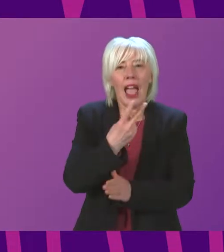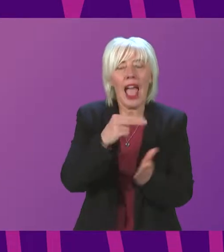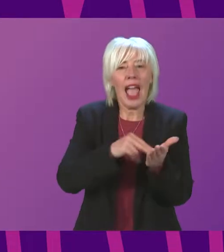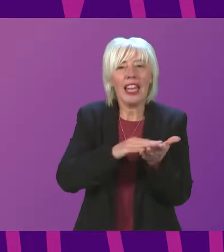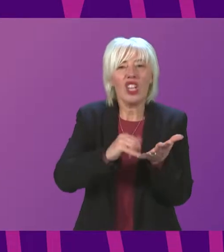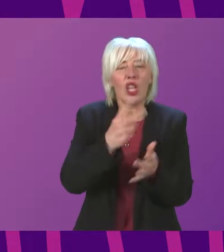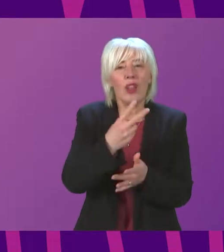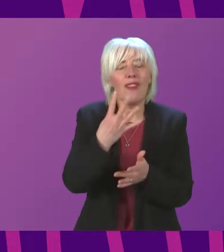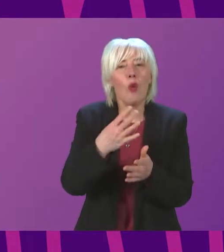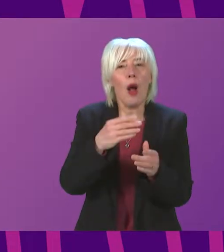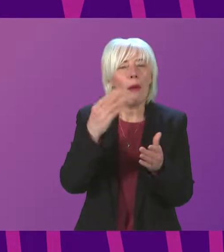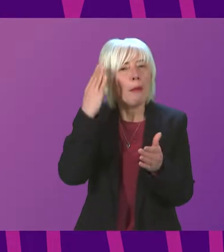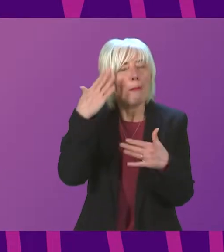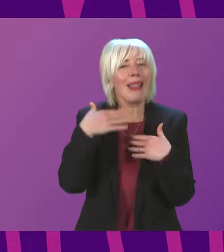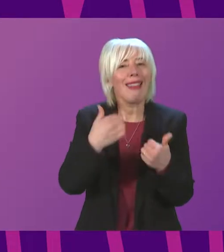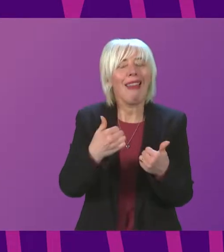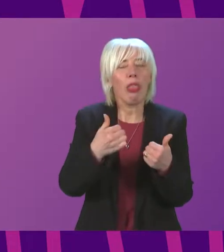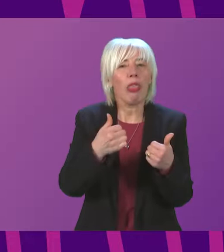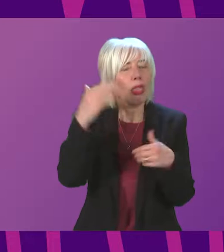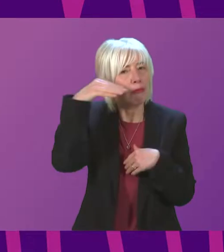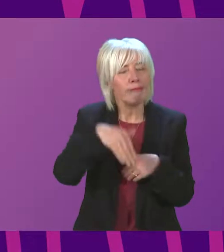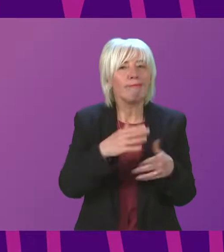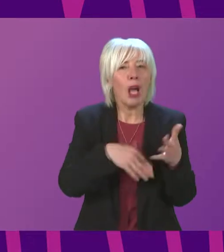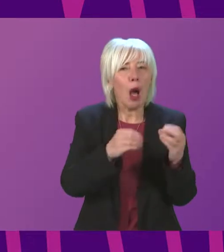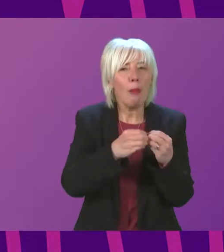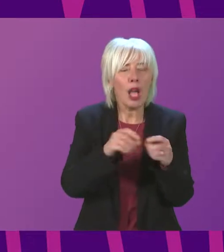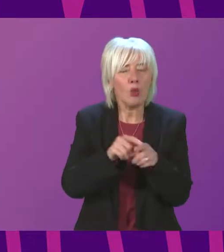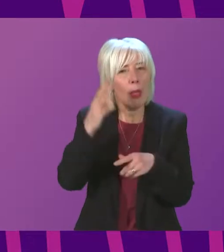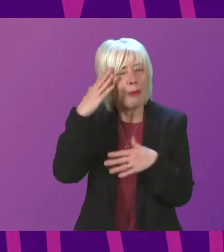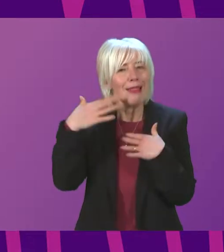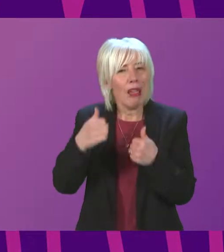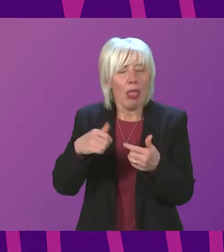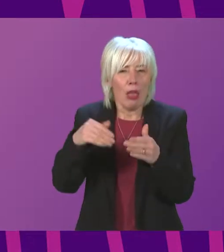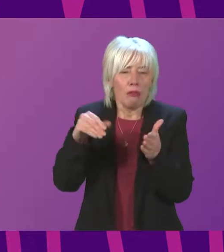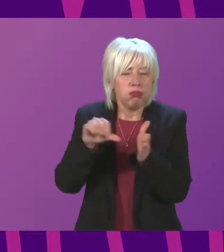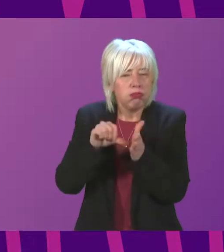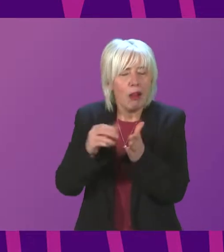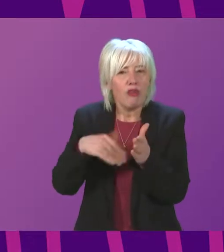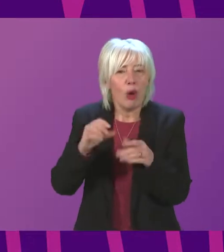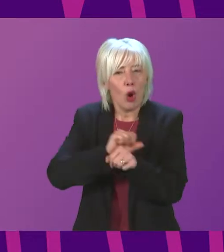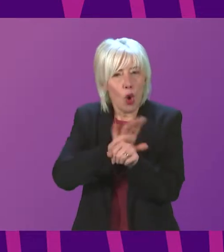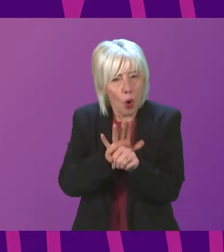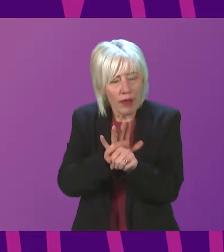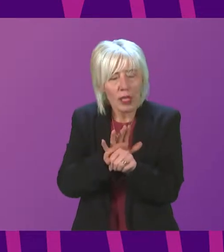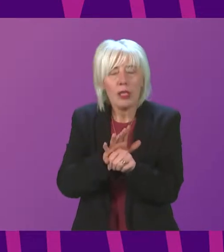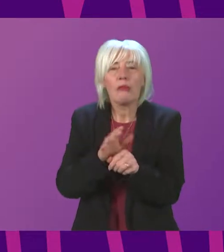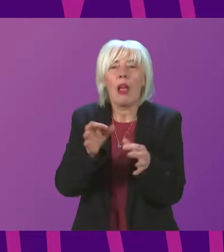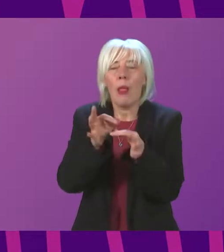We will continue to address the mental health harms that have been caused by Covid. The updated strategic framework commits to ensuring that improving mental health and